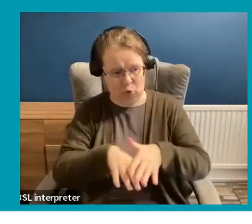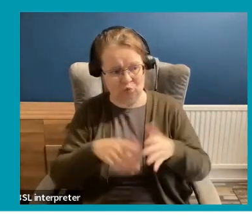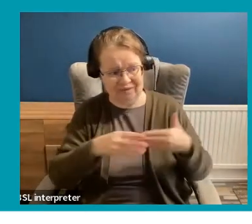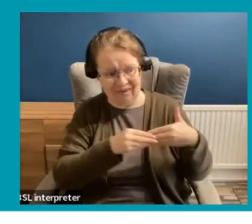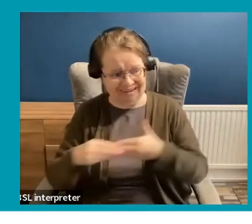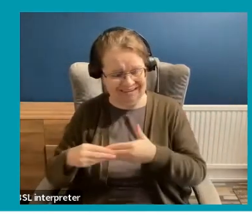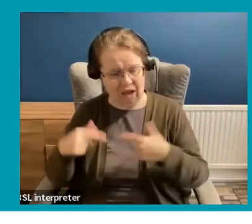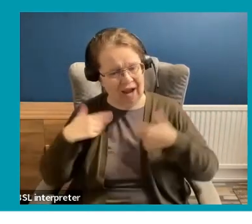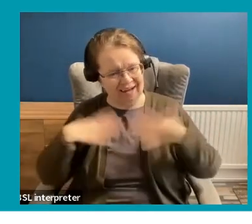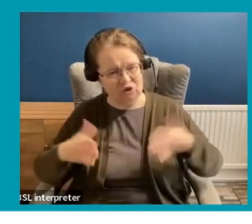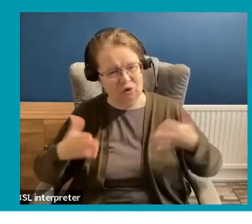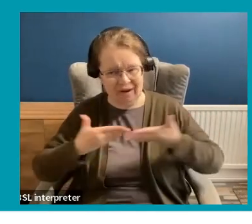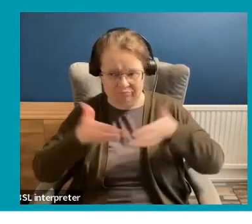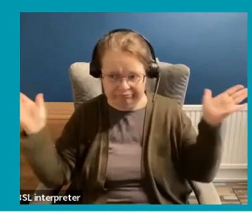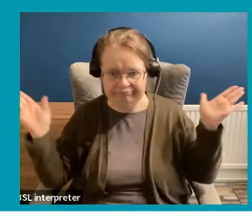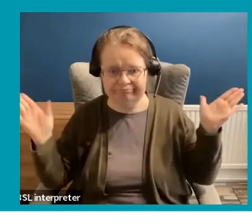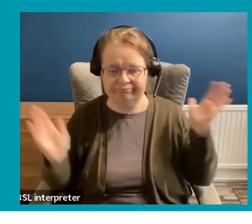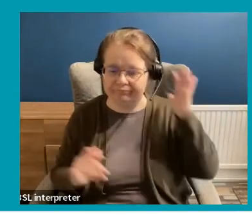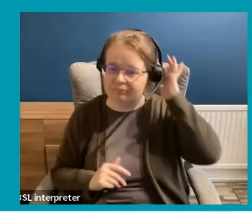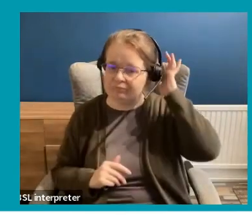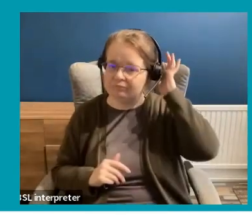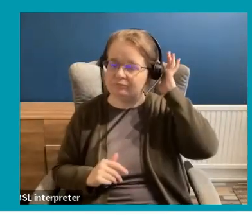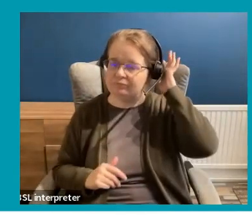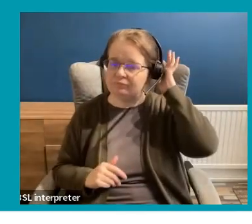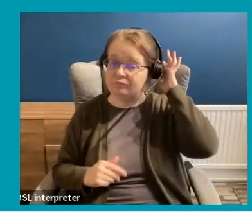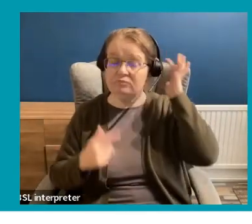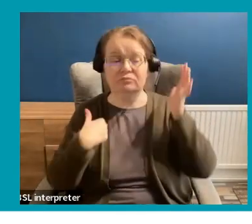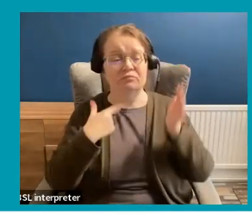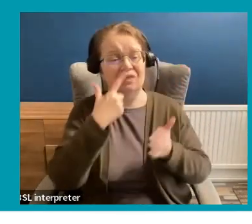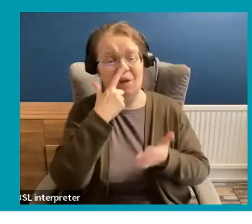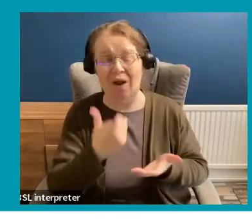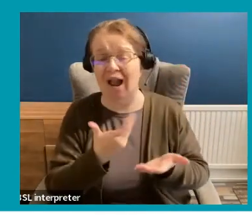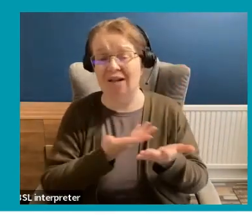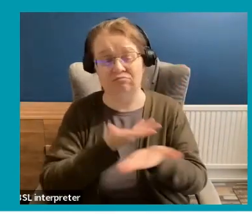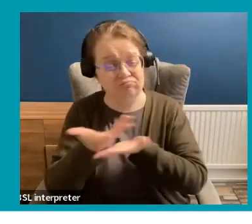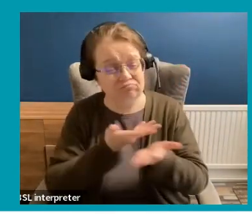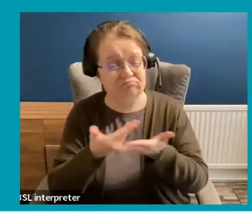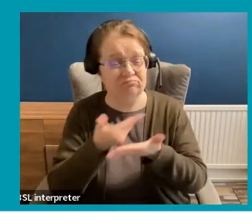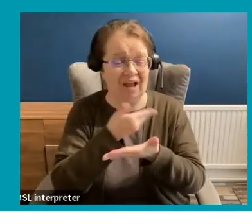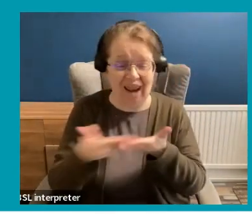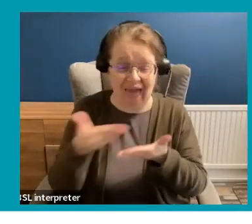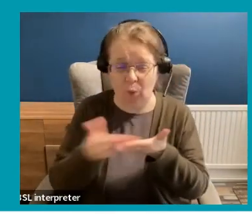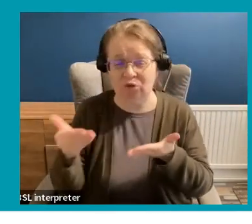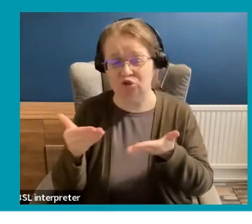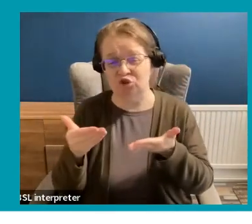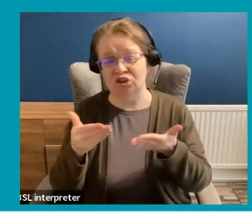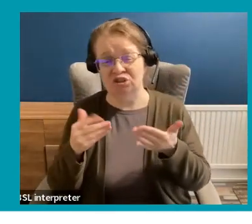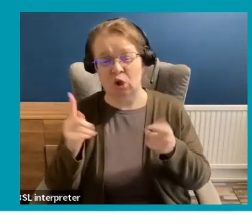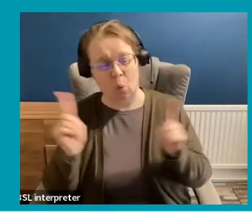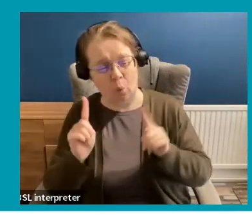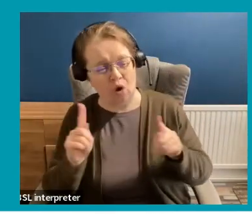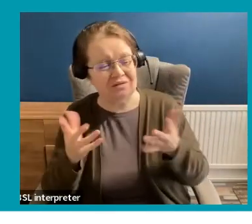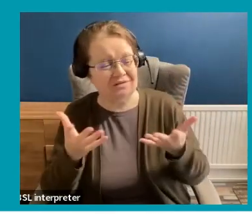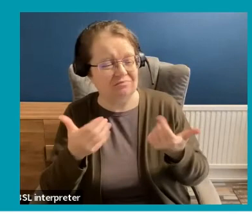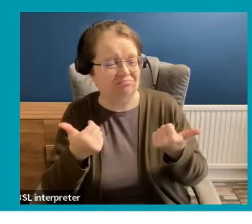Absolutely. If you have conversations about language and talk about what are acceptable terms these days about